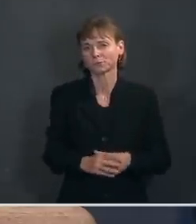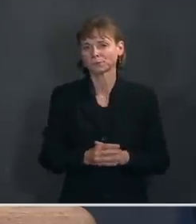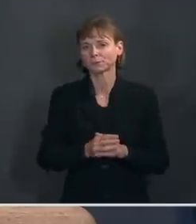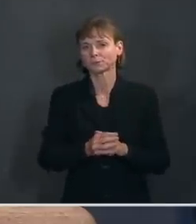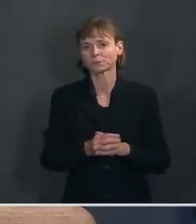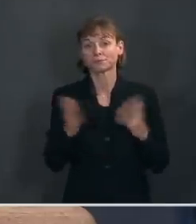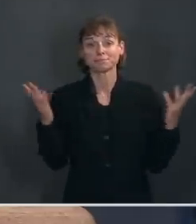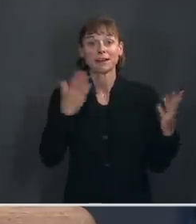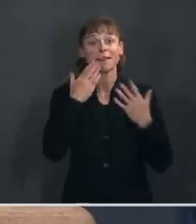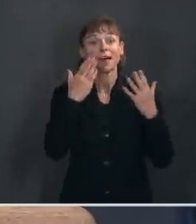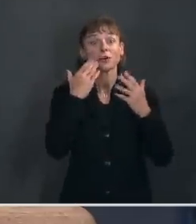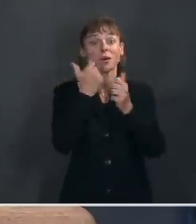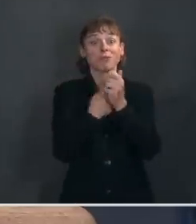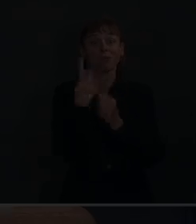Great, thank you, everyone.